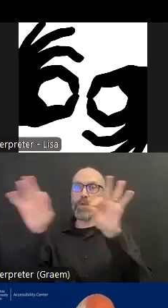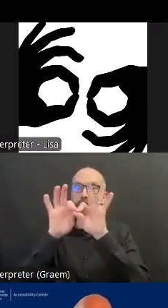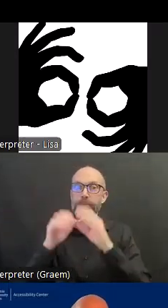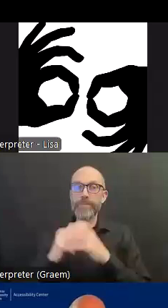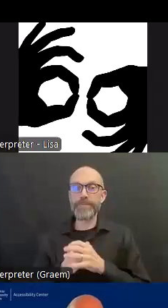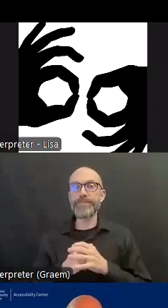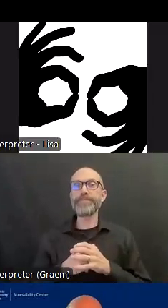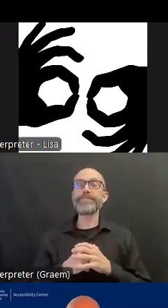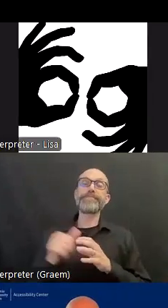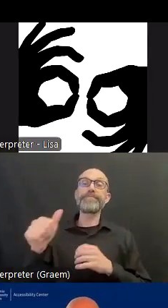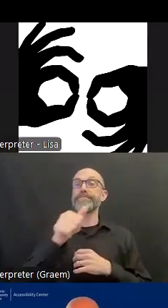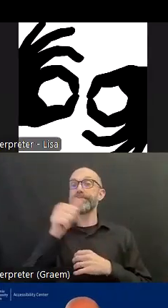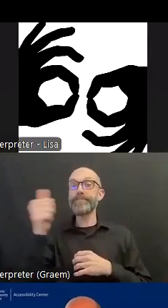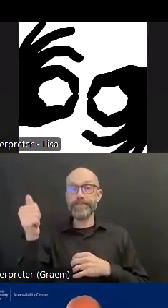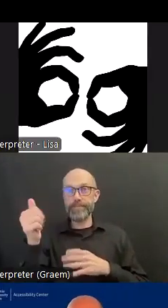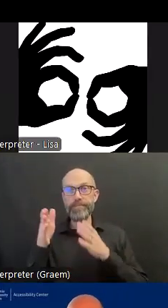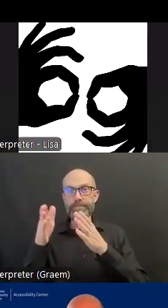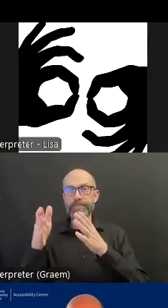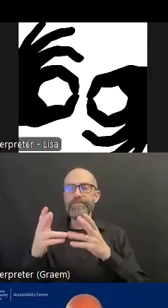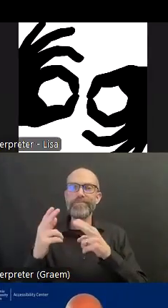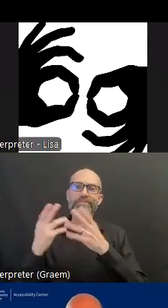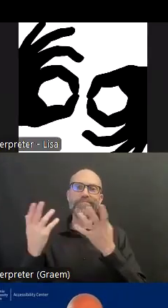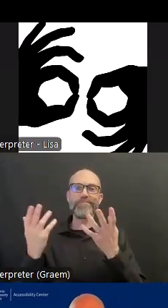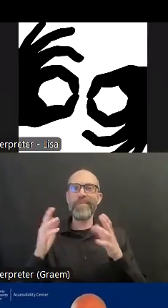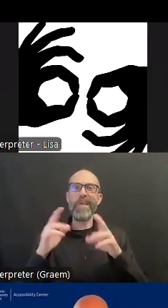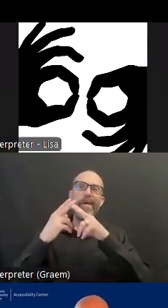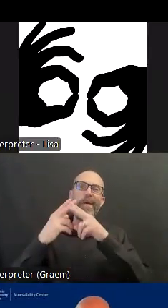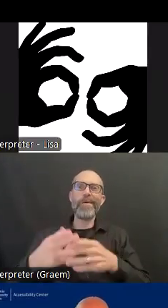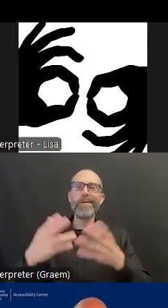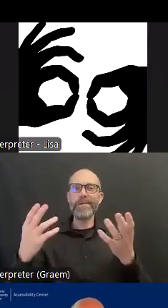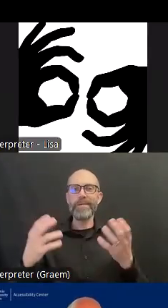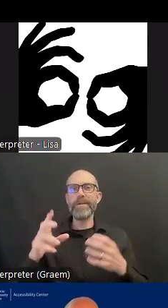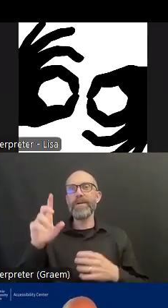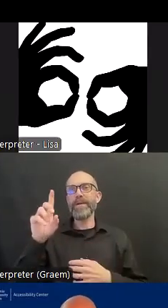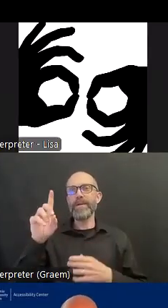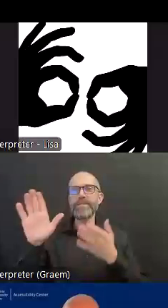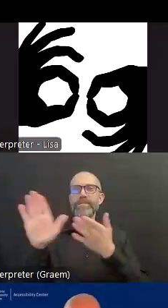The other way is what I refer to just generically is having document repositories.